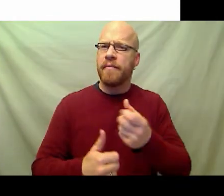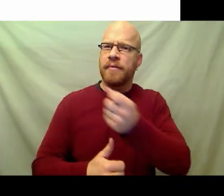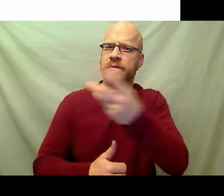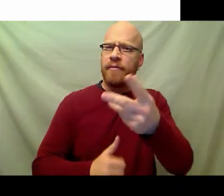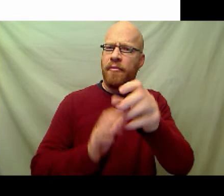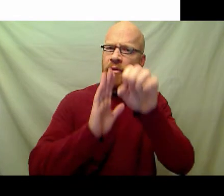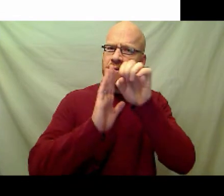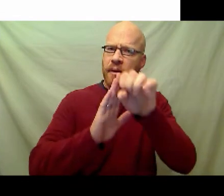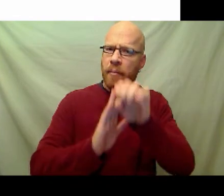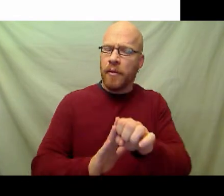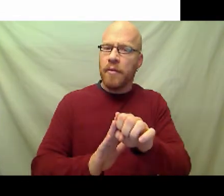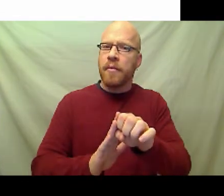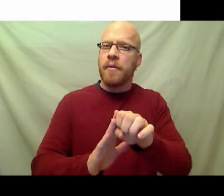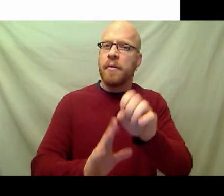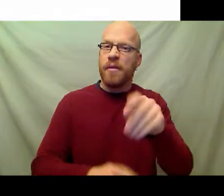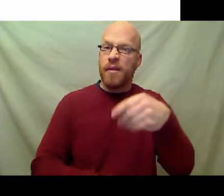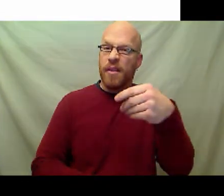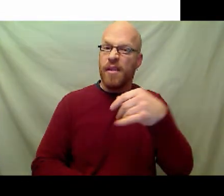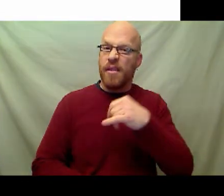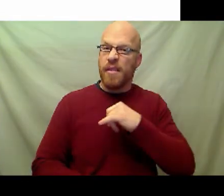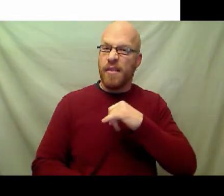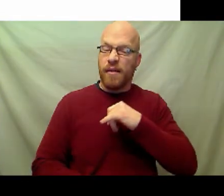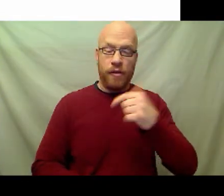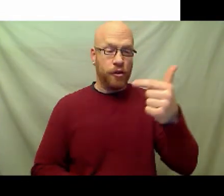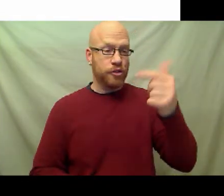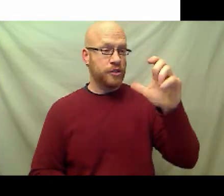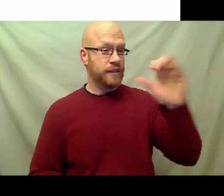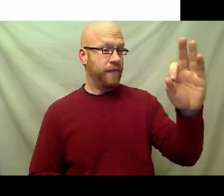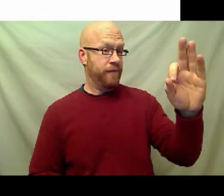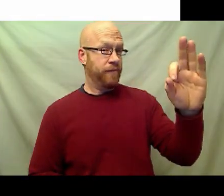that I provided, several examples we have,